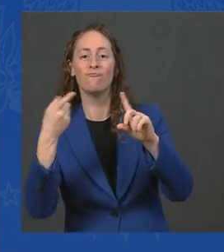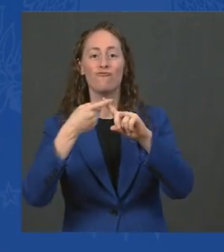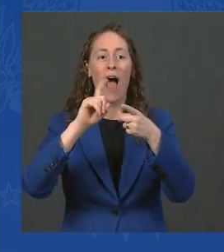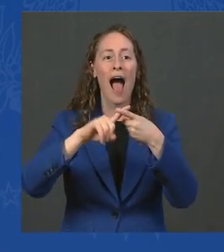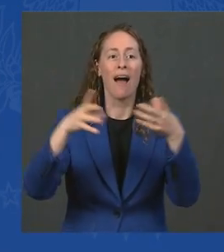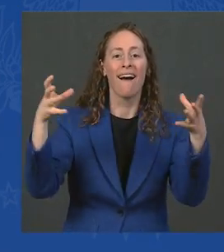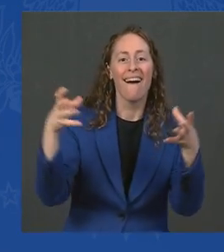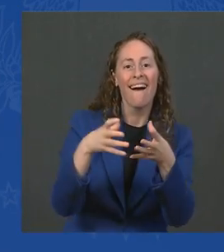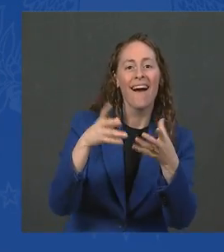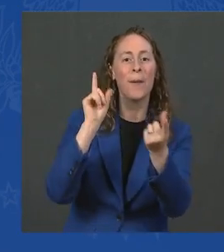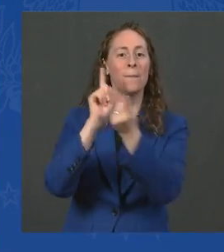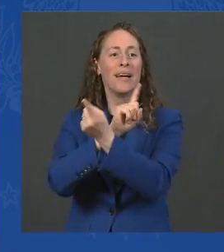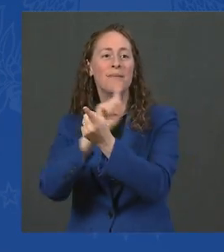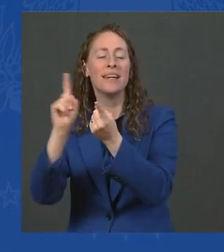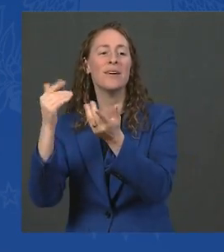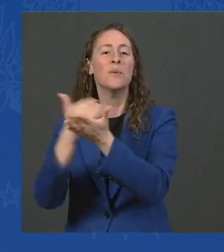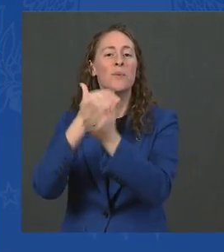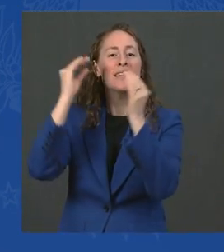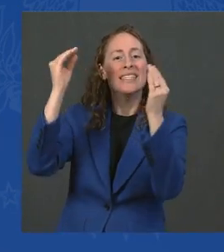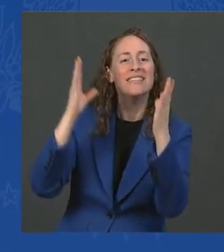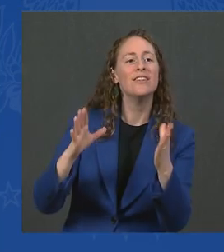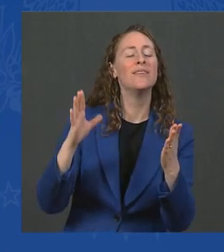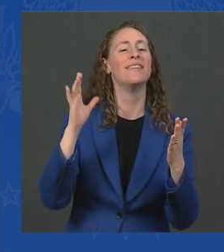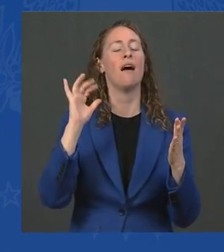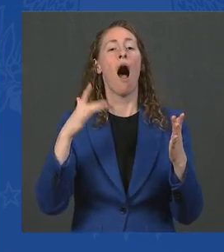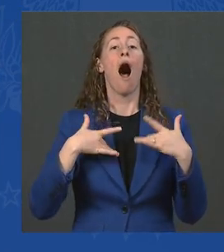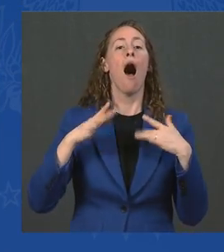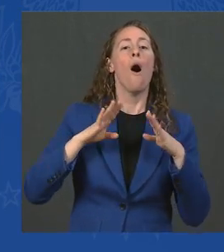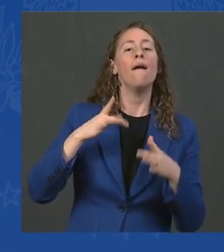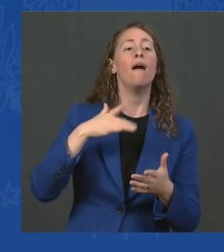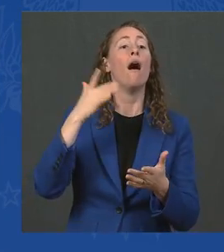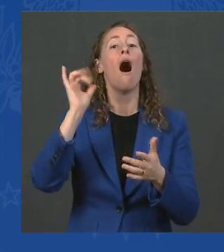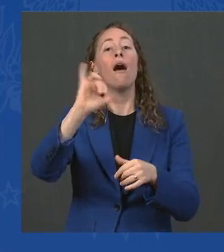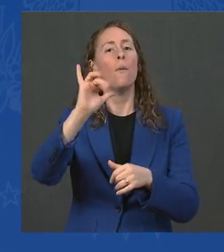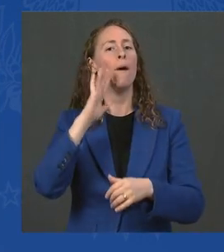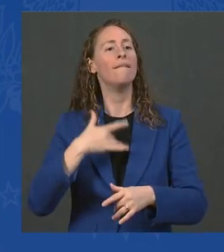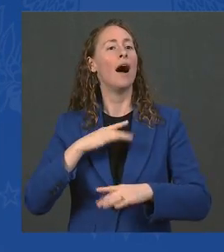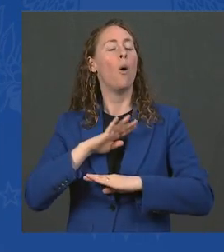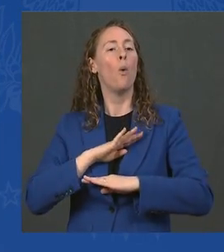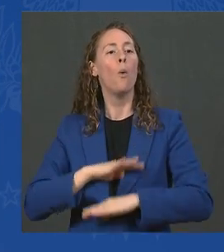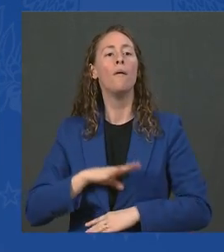the relief of not having to hear I'm bored again and again,